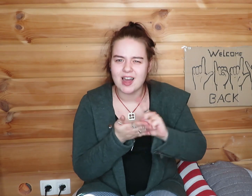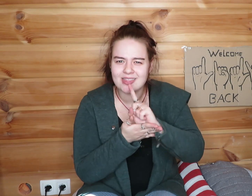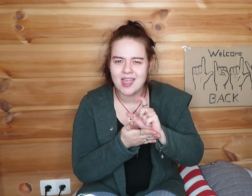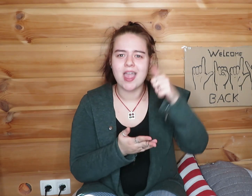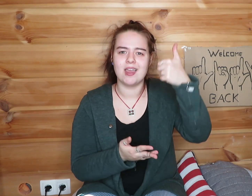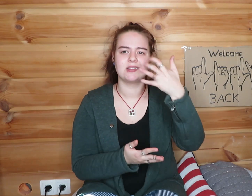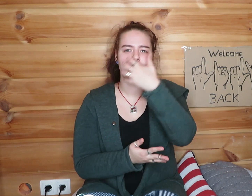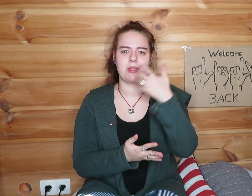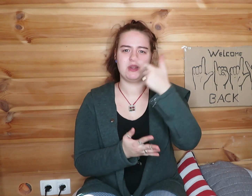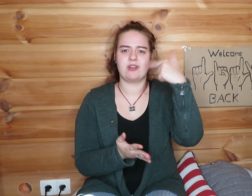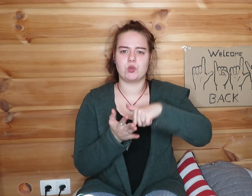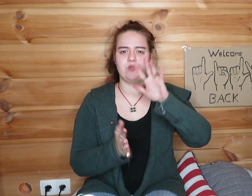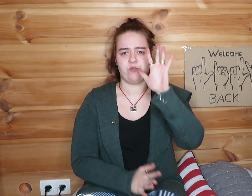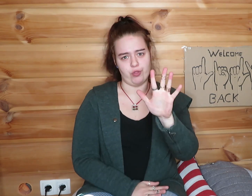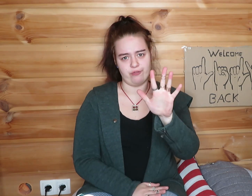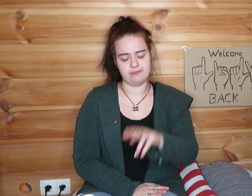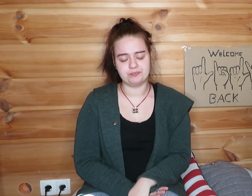This was estamblished on September 1st 2005.